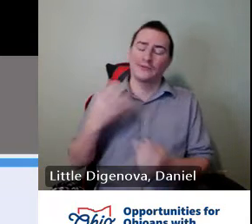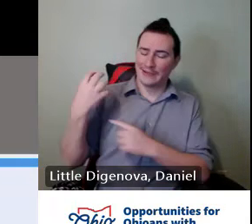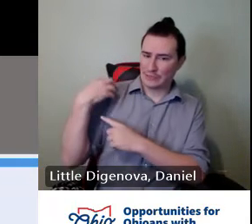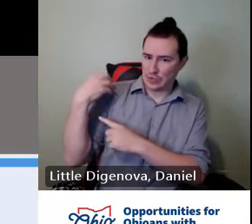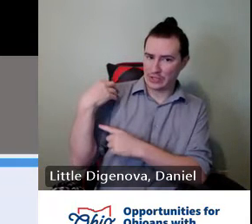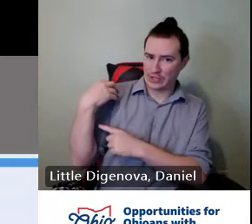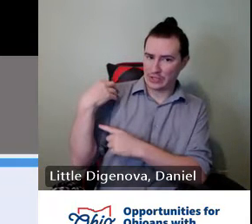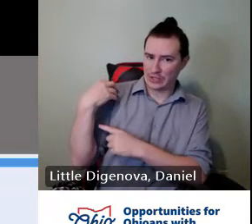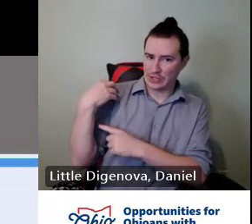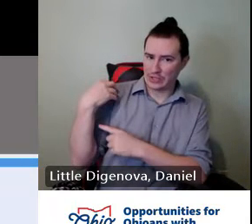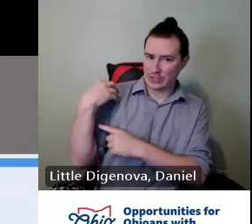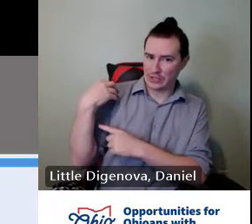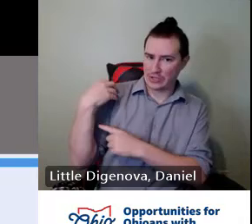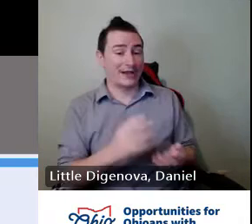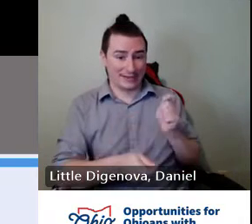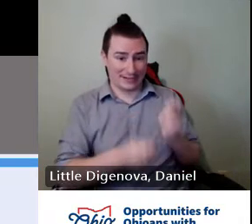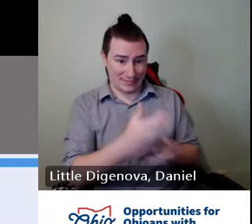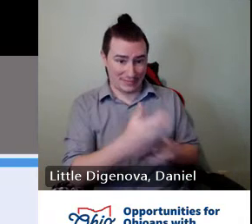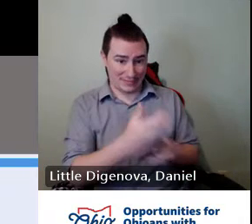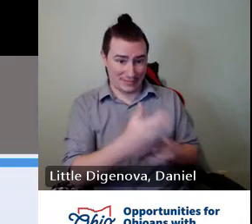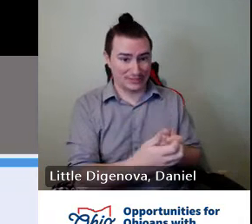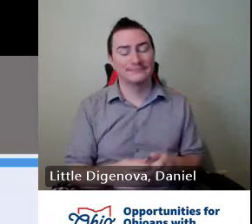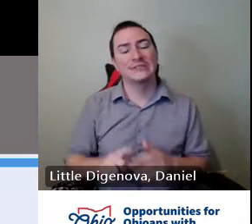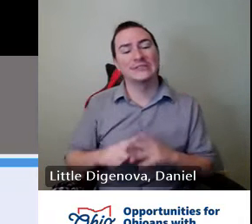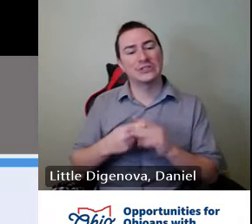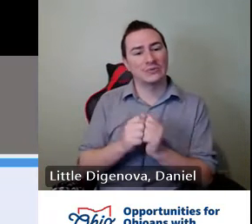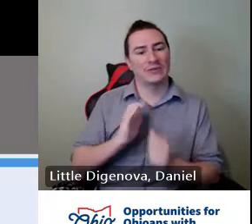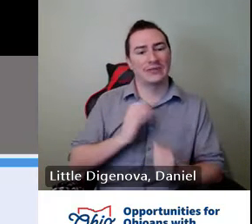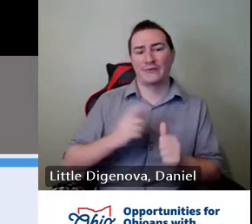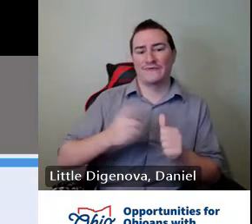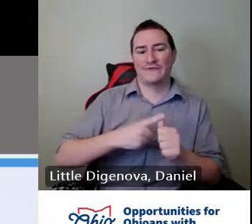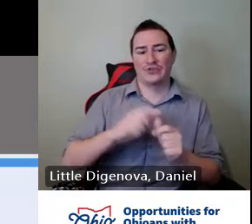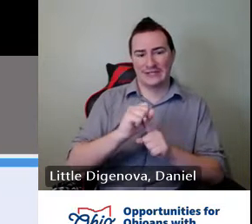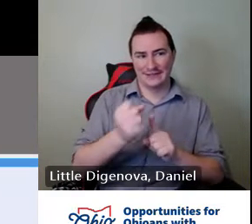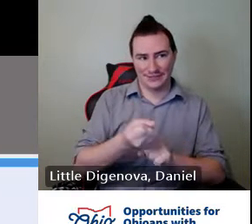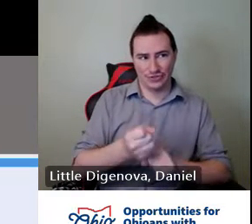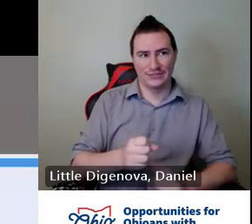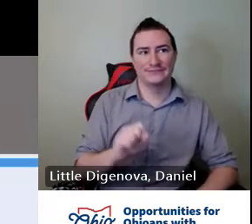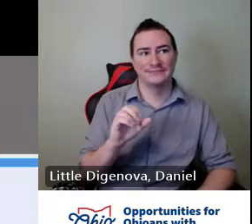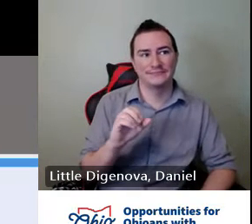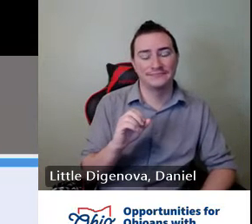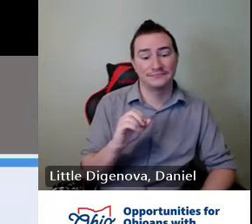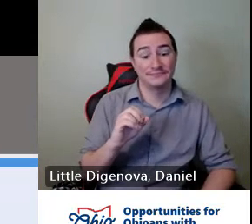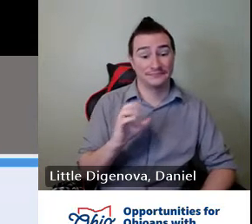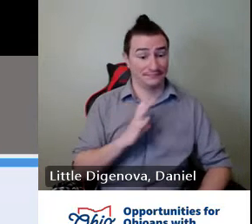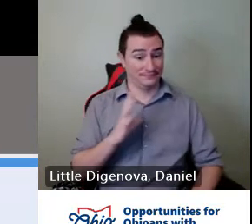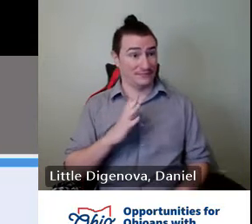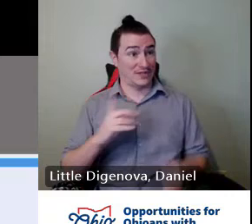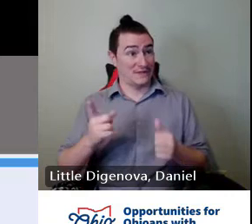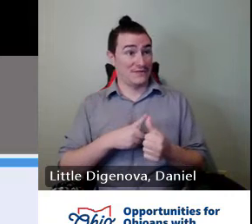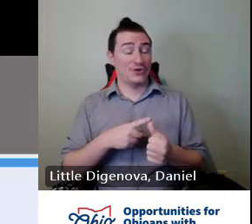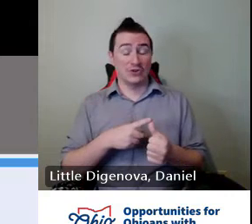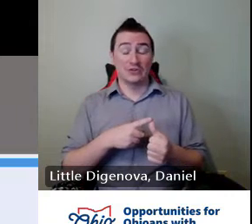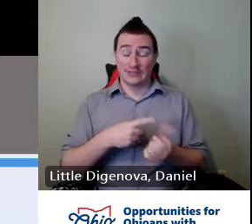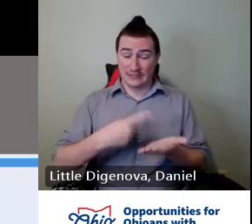Shelly, let's begin with our first condition. Shelly: Sounds good. The first condition we’ll discuss is a traumatic brain injury,